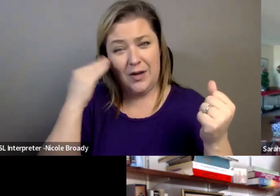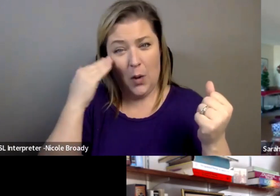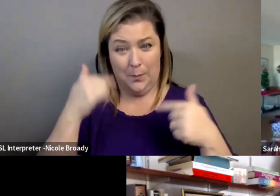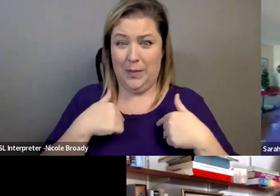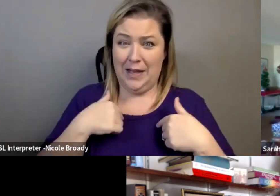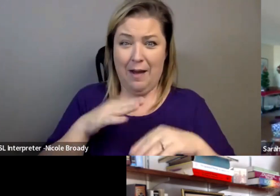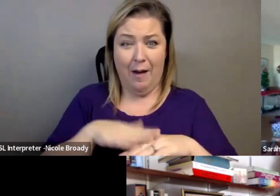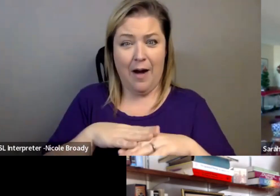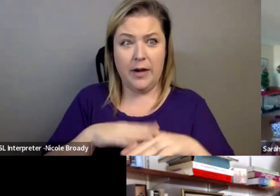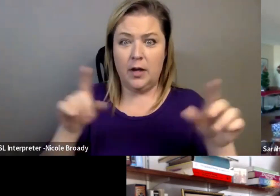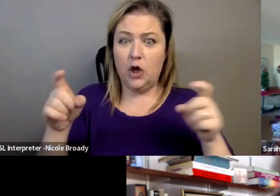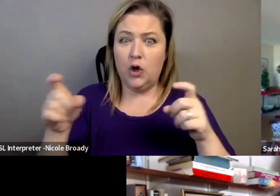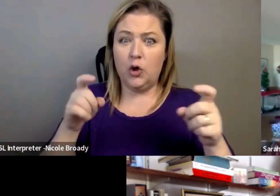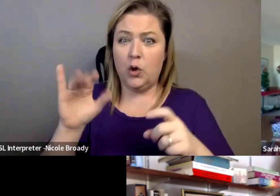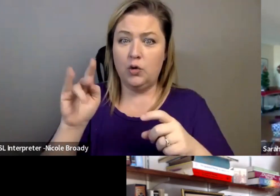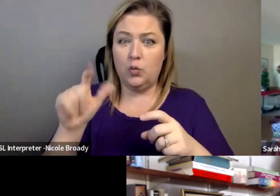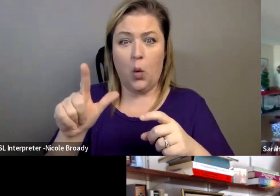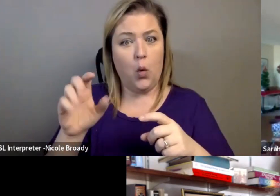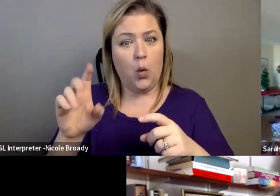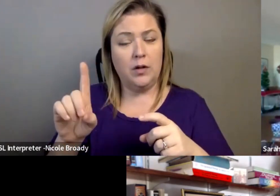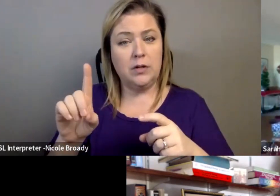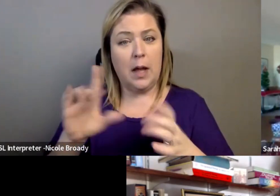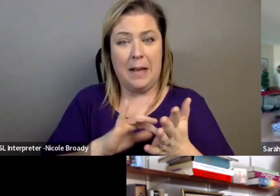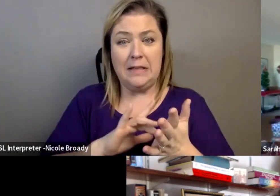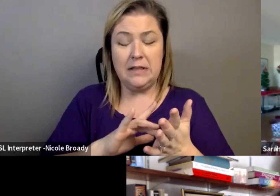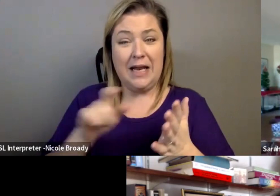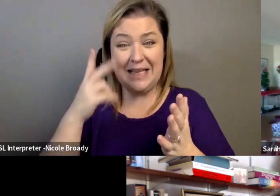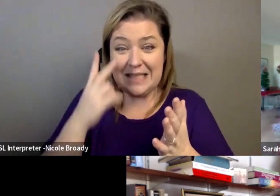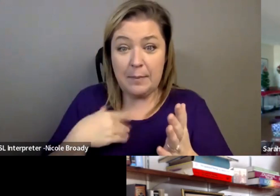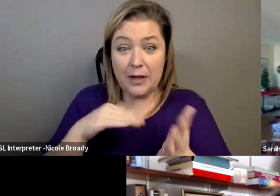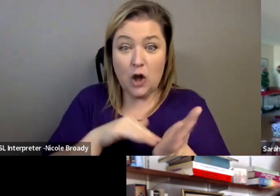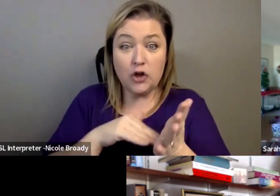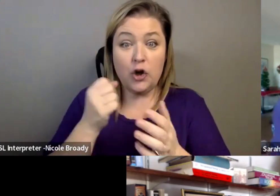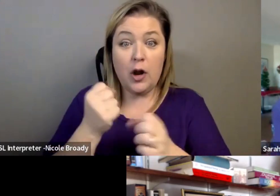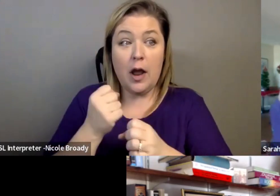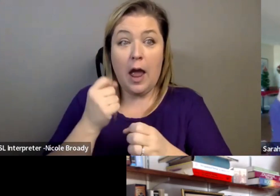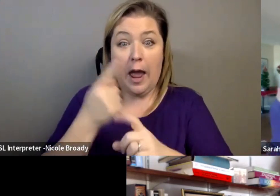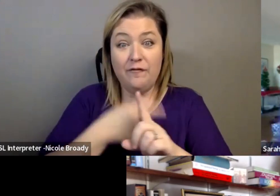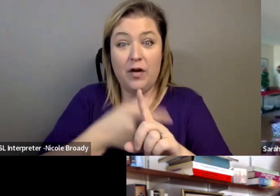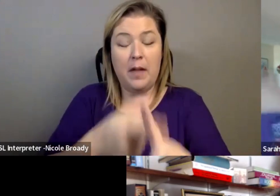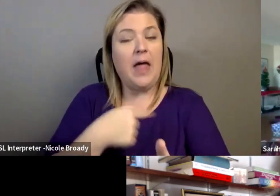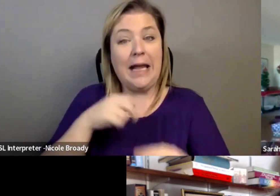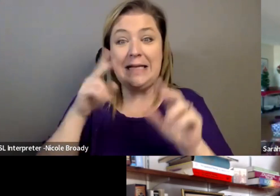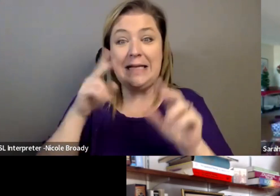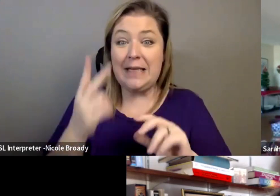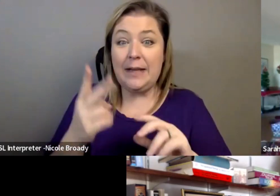medications where I need to see my doctor every month, I can see my doctor from home and not have to take two, three hours off